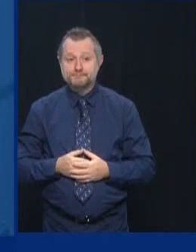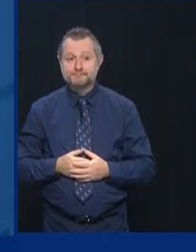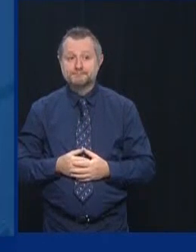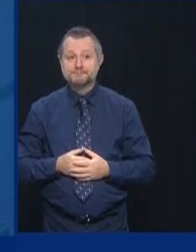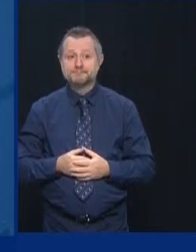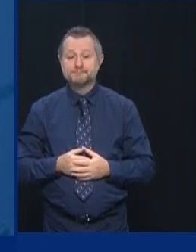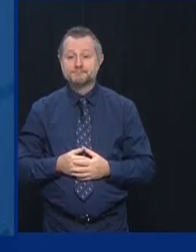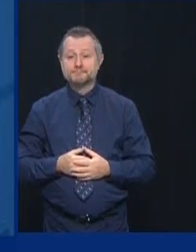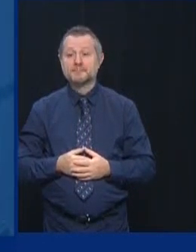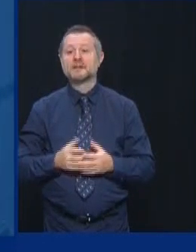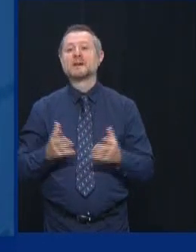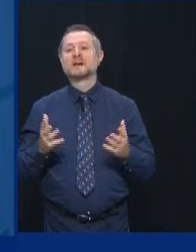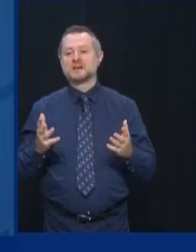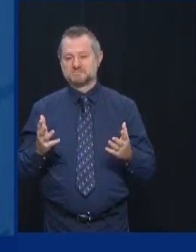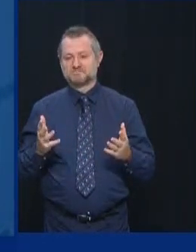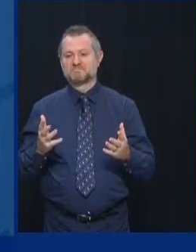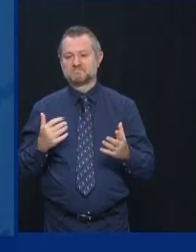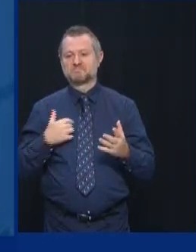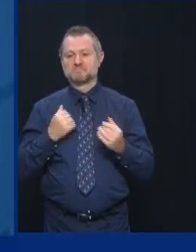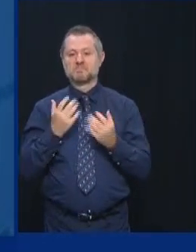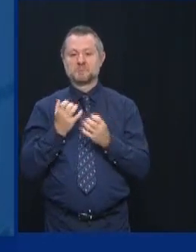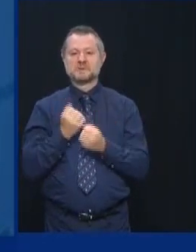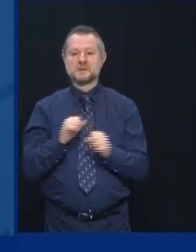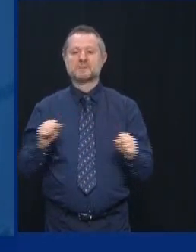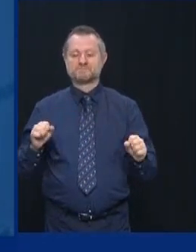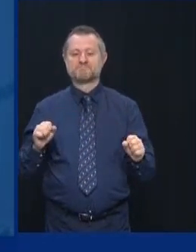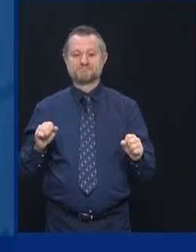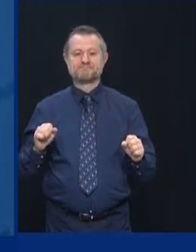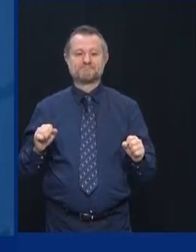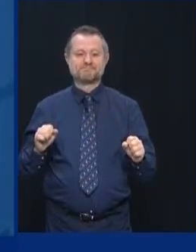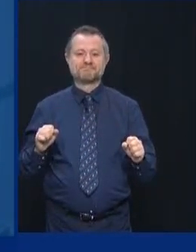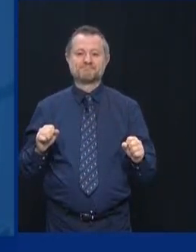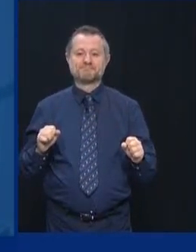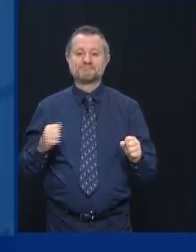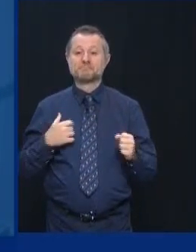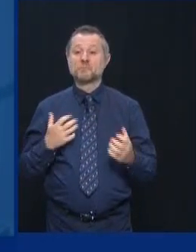SO SOME SCHOOLS IN THOSE CLUSTERS WE HAVE NOT YET DONE